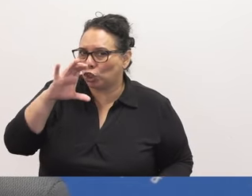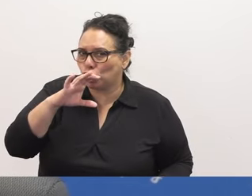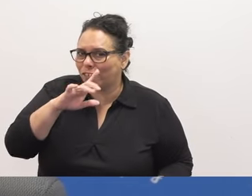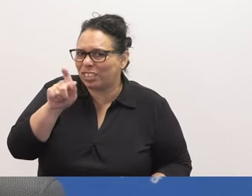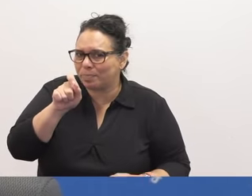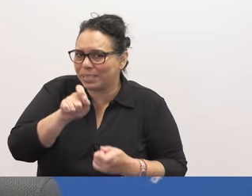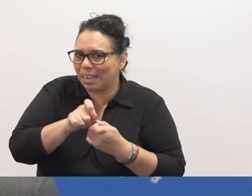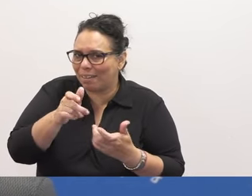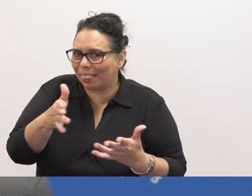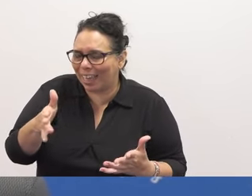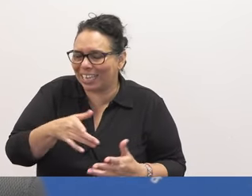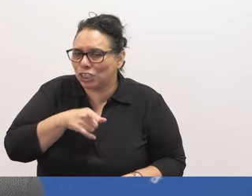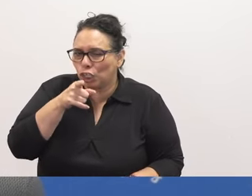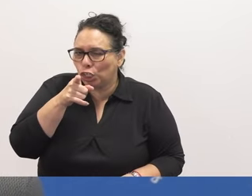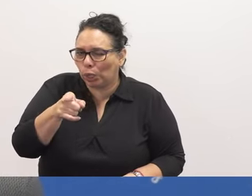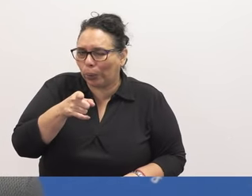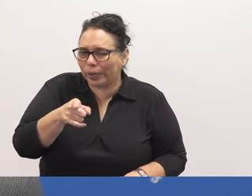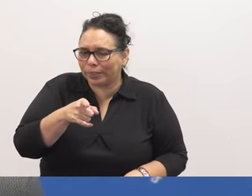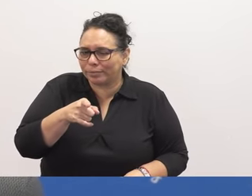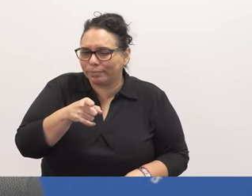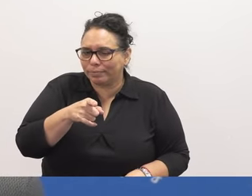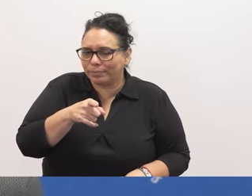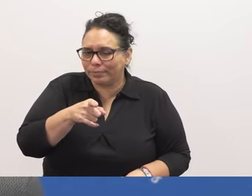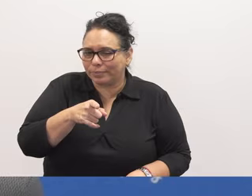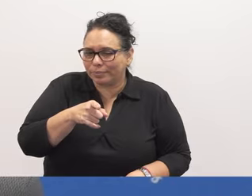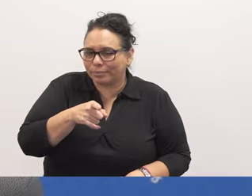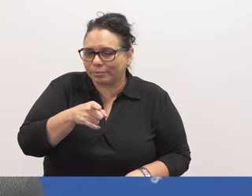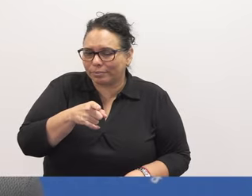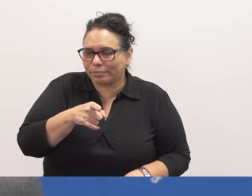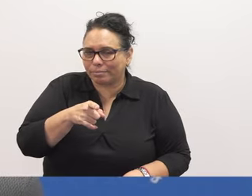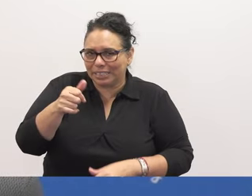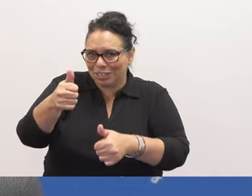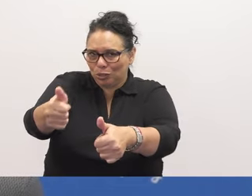You were, you know, saying do more of that.